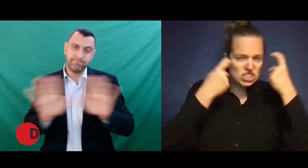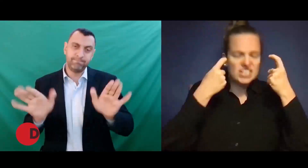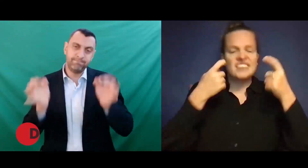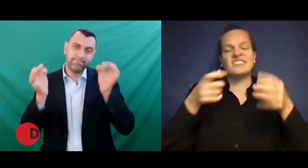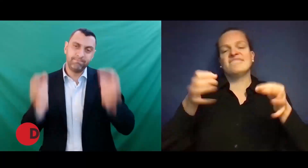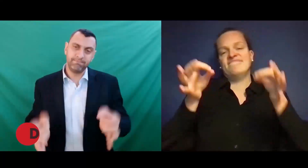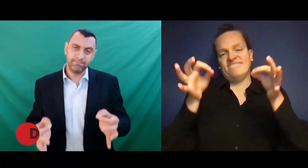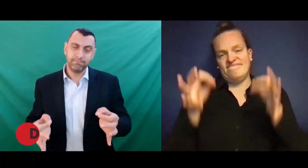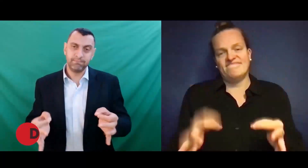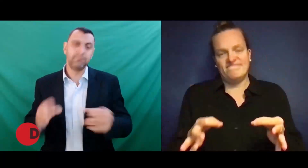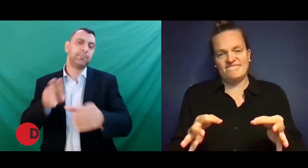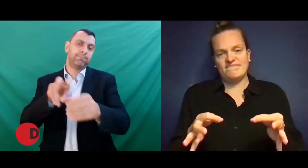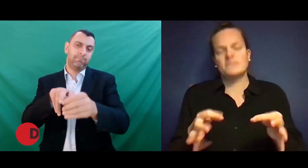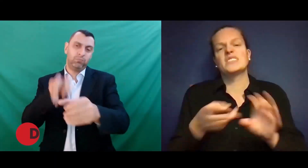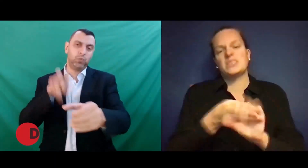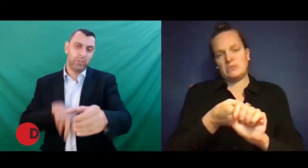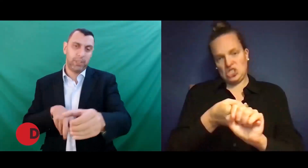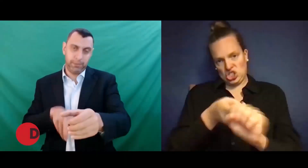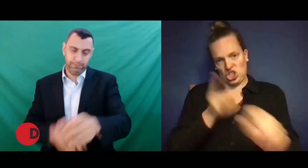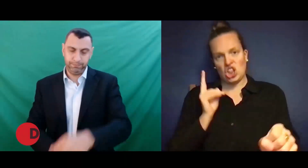I decided to resign.